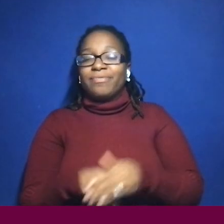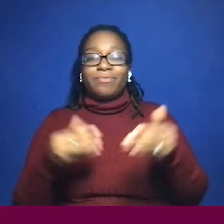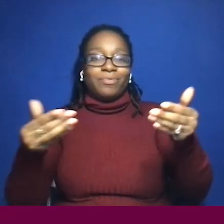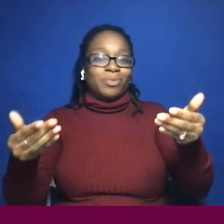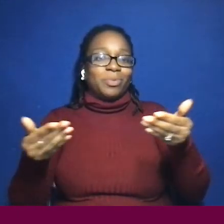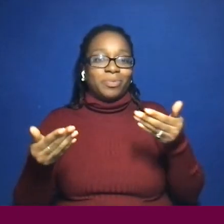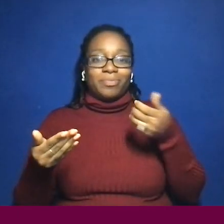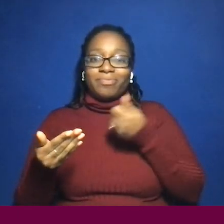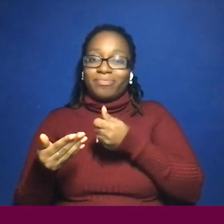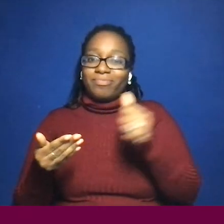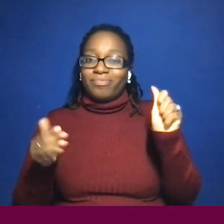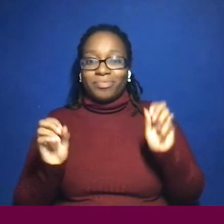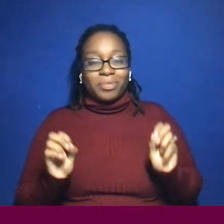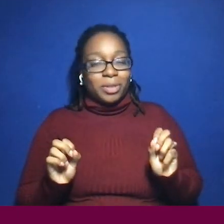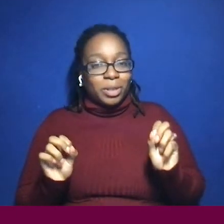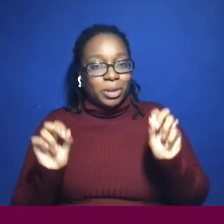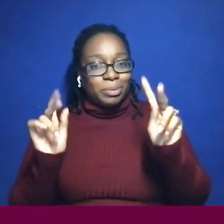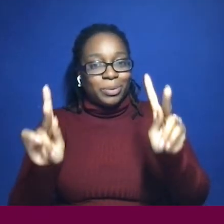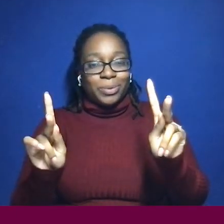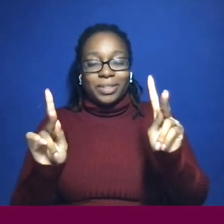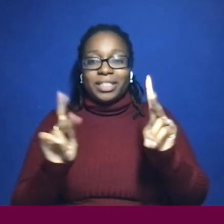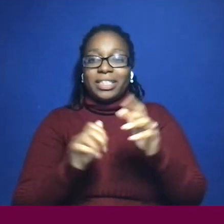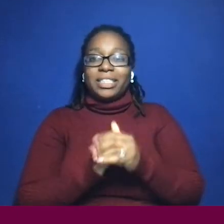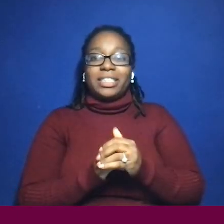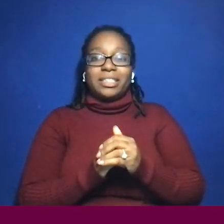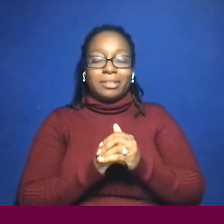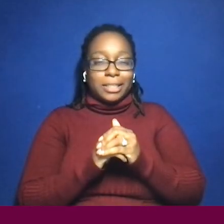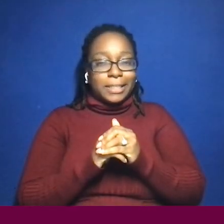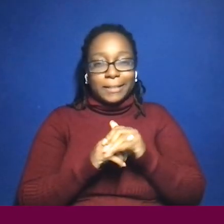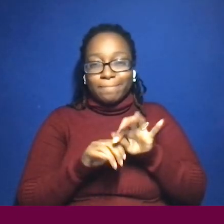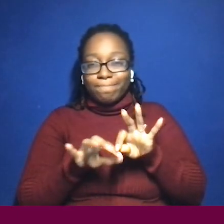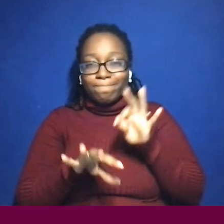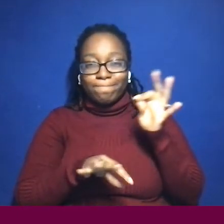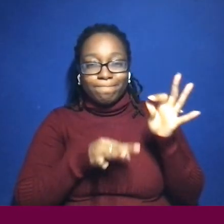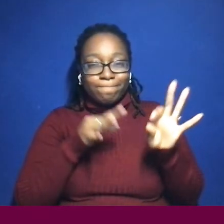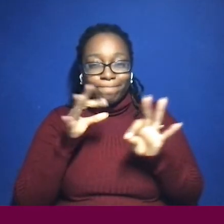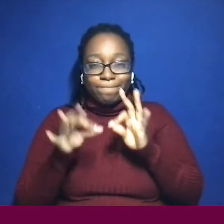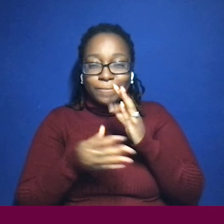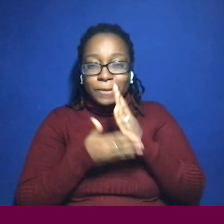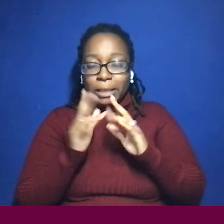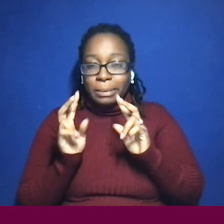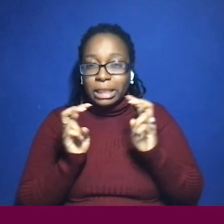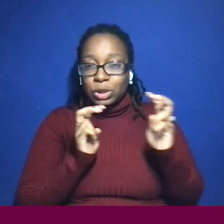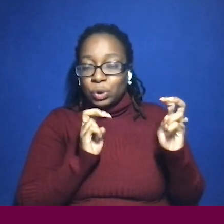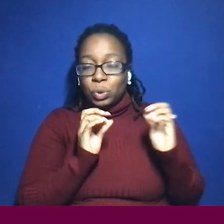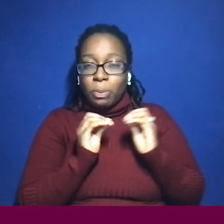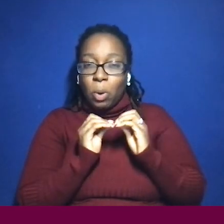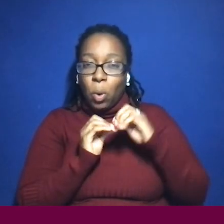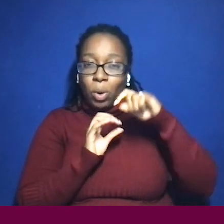every opportunity to chew through some of the thorny issues if you want to talk about them.